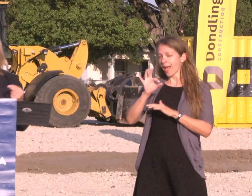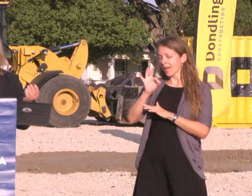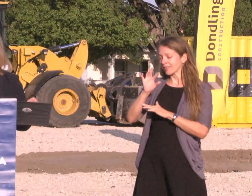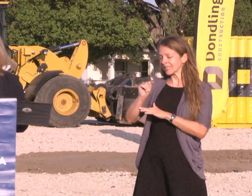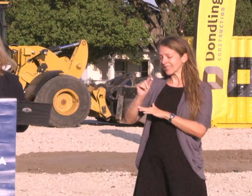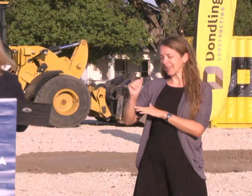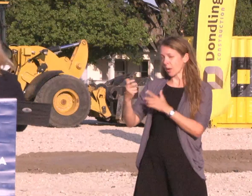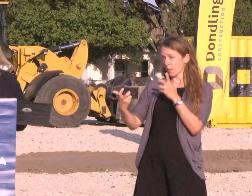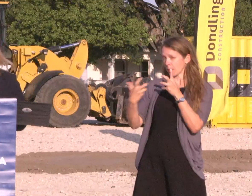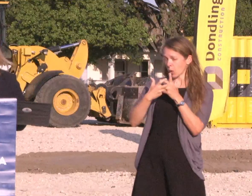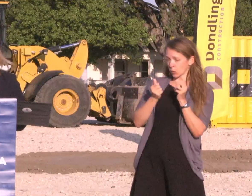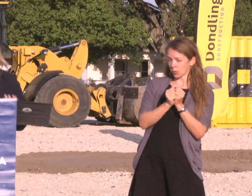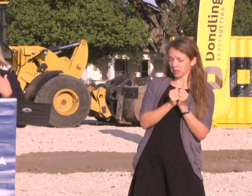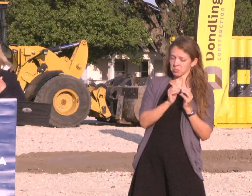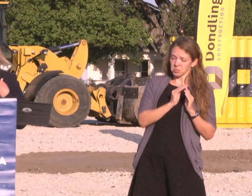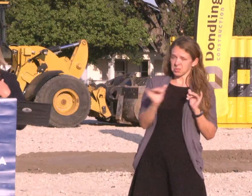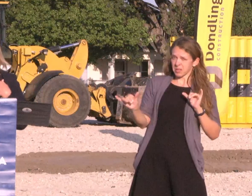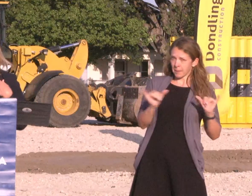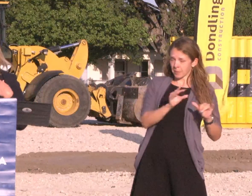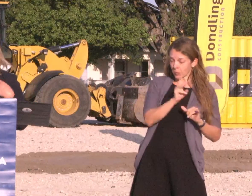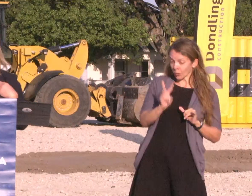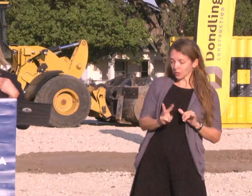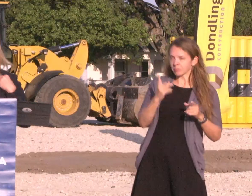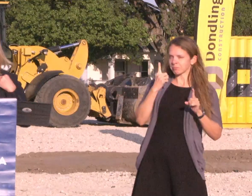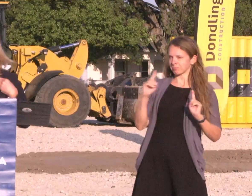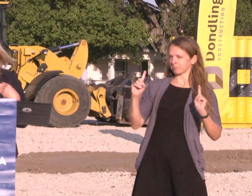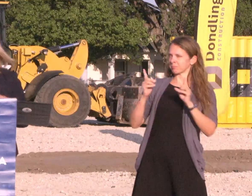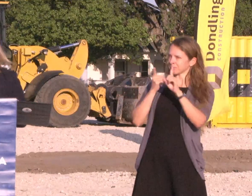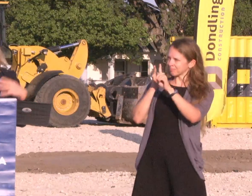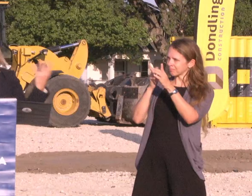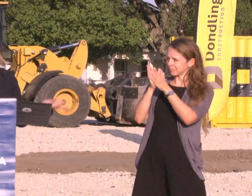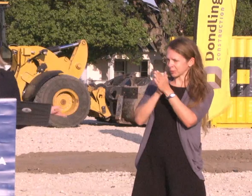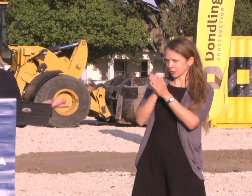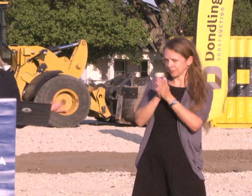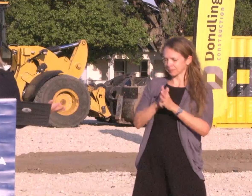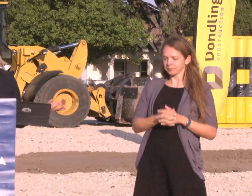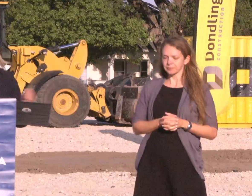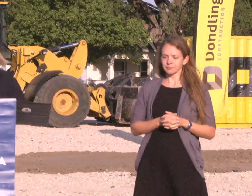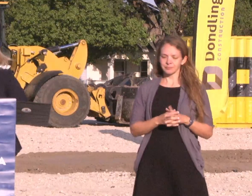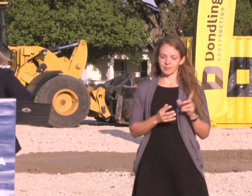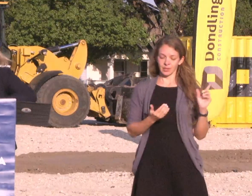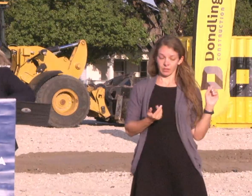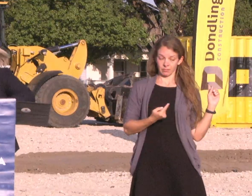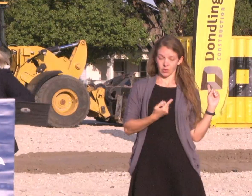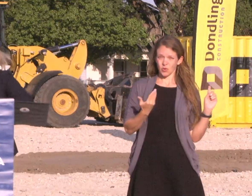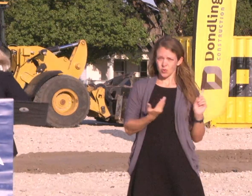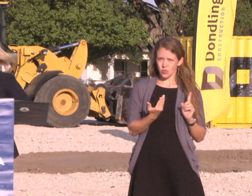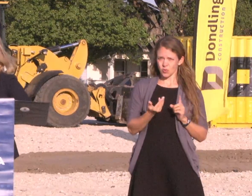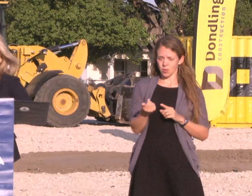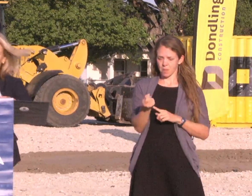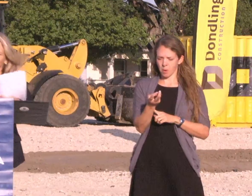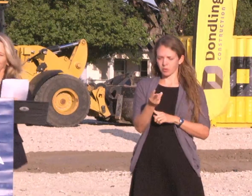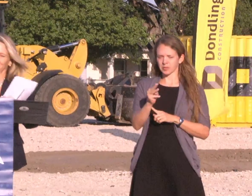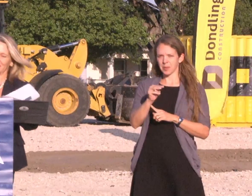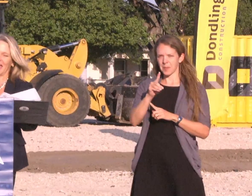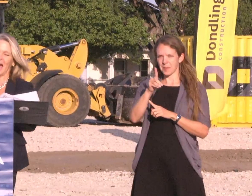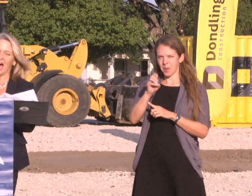with communities like Witchita to achieve our mission this new multimodal project The Hub